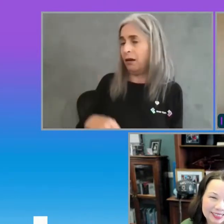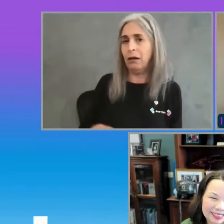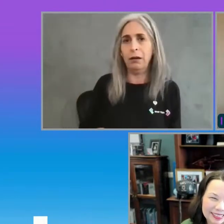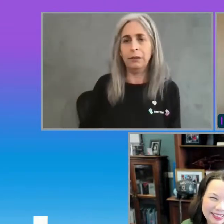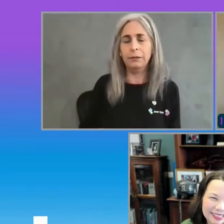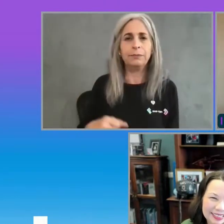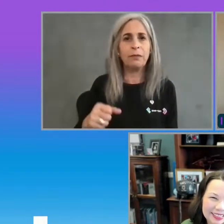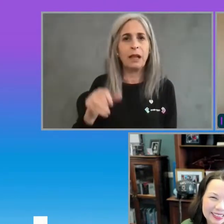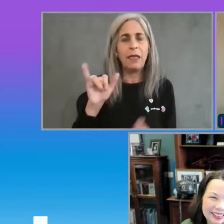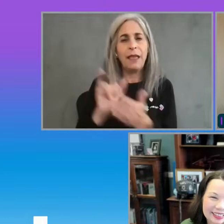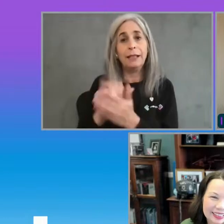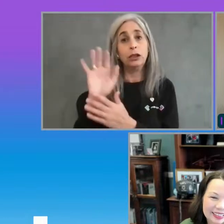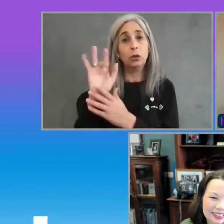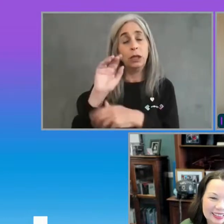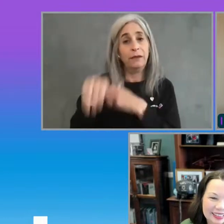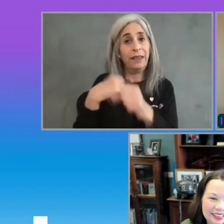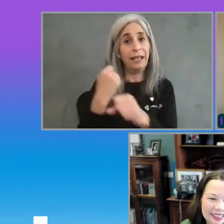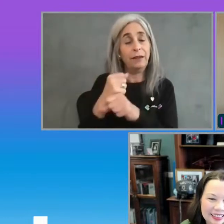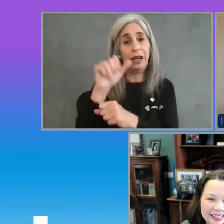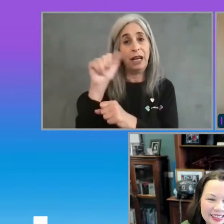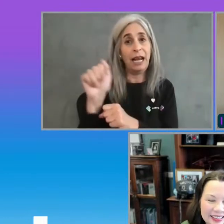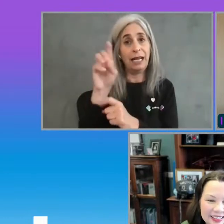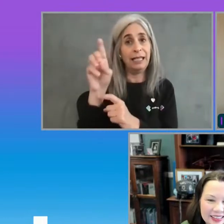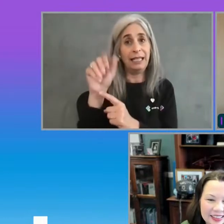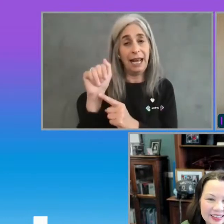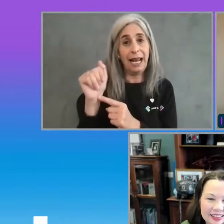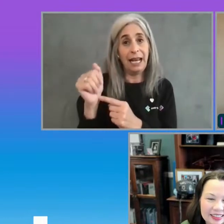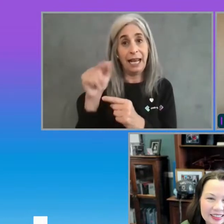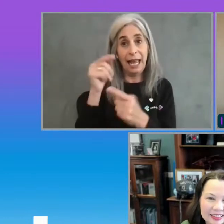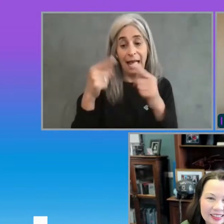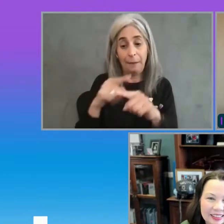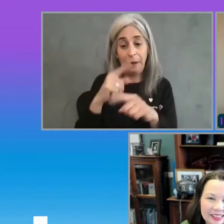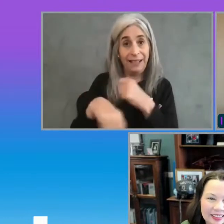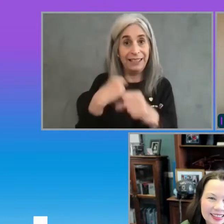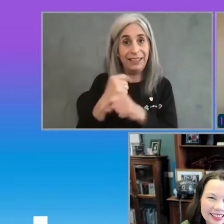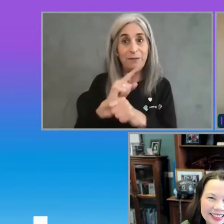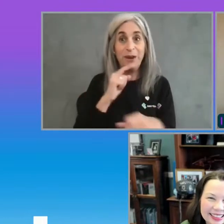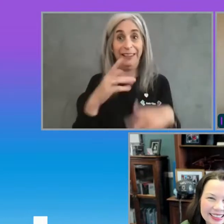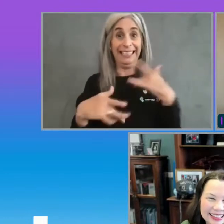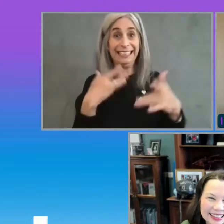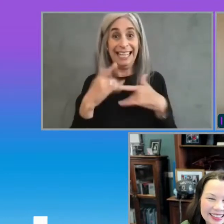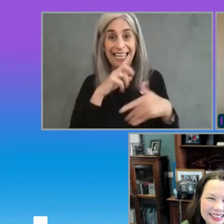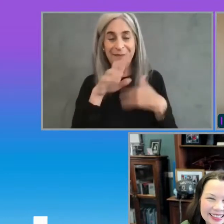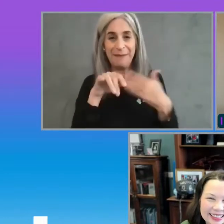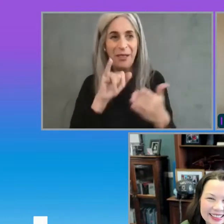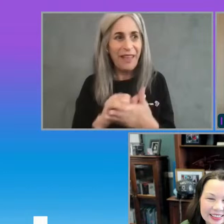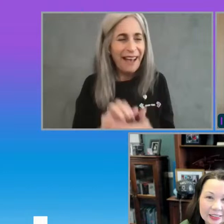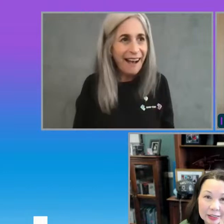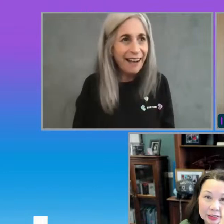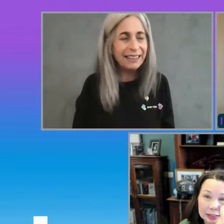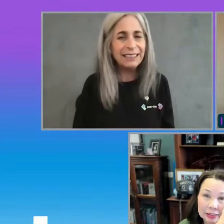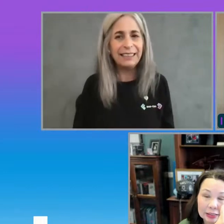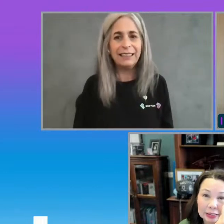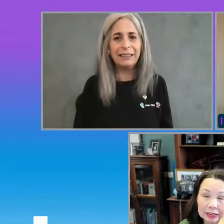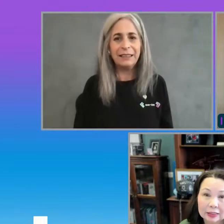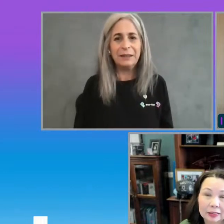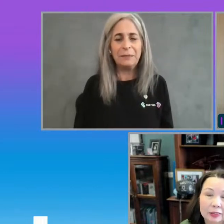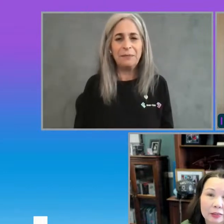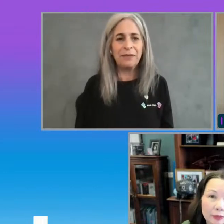the 25th anniversary of the coming up this year. I'm all